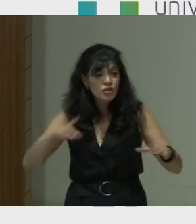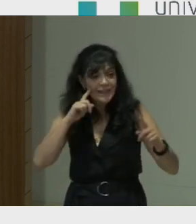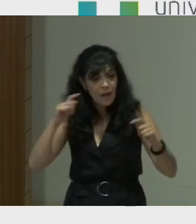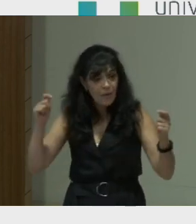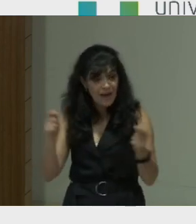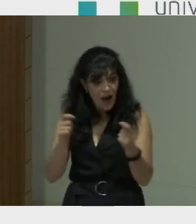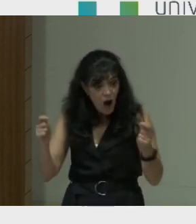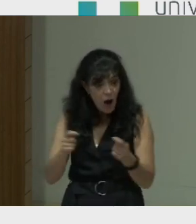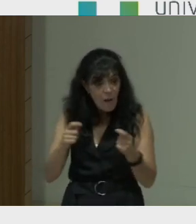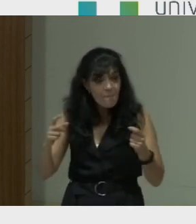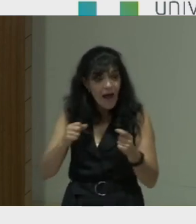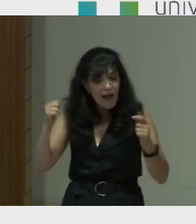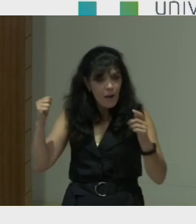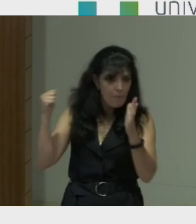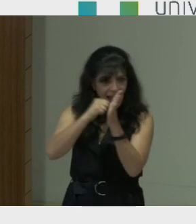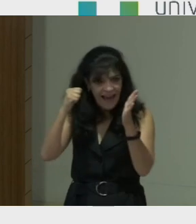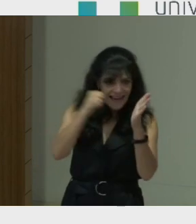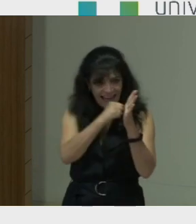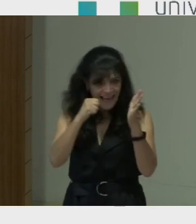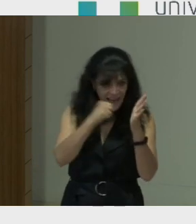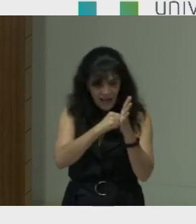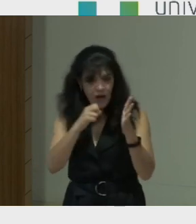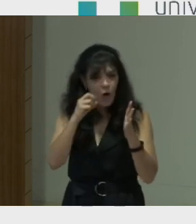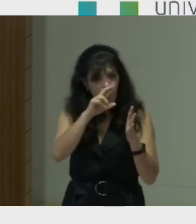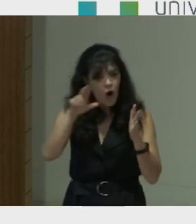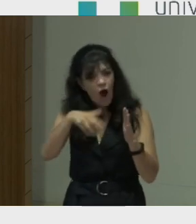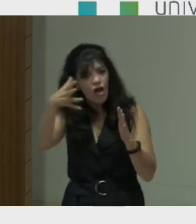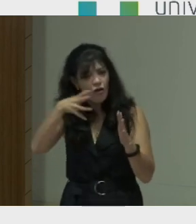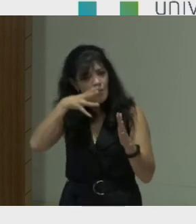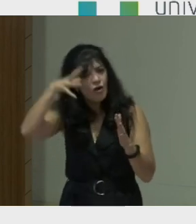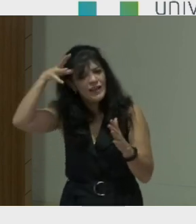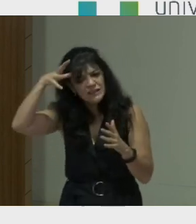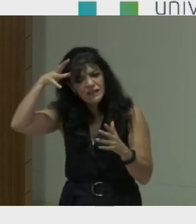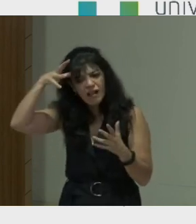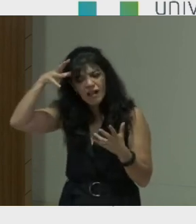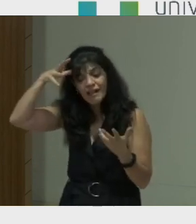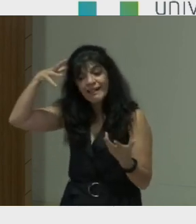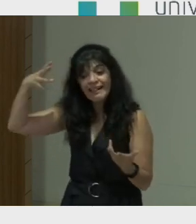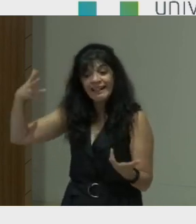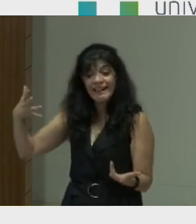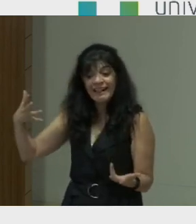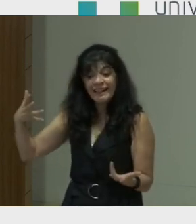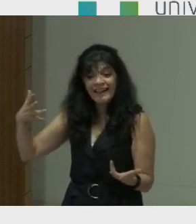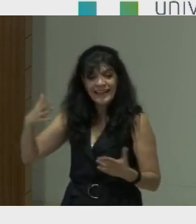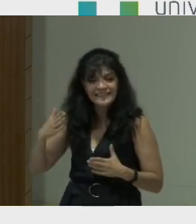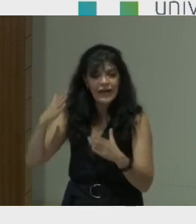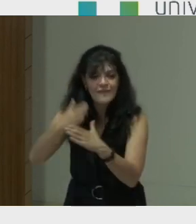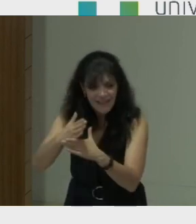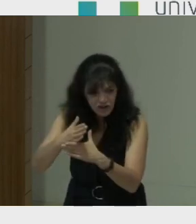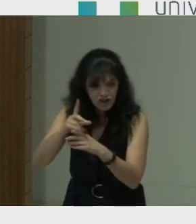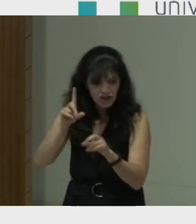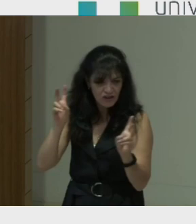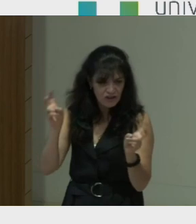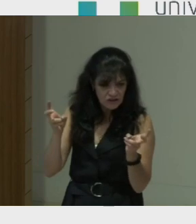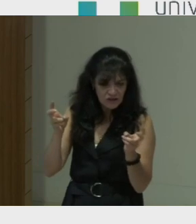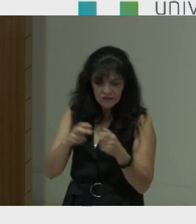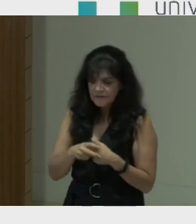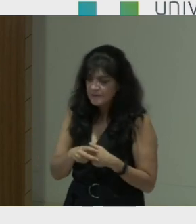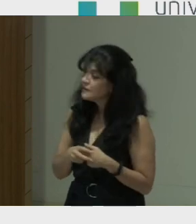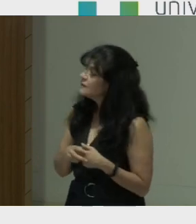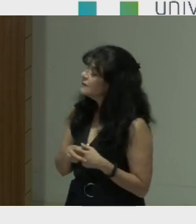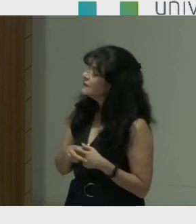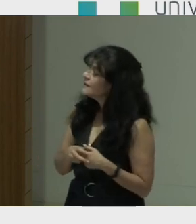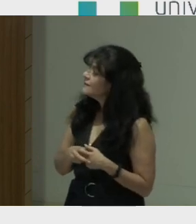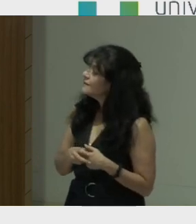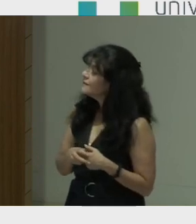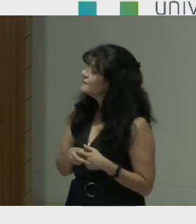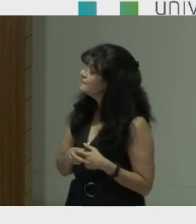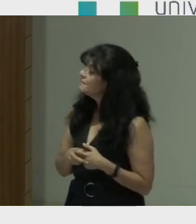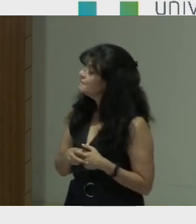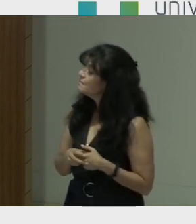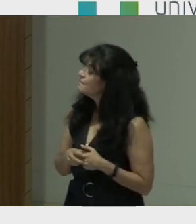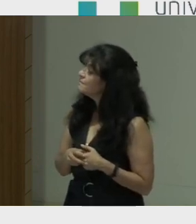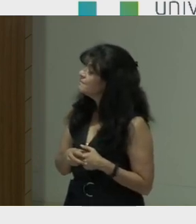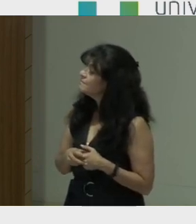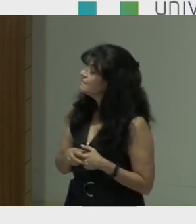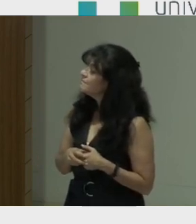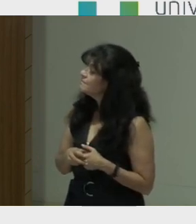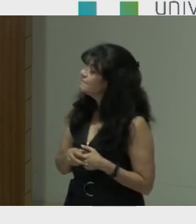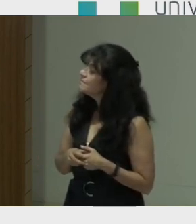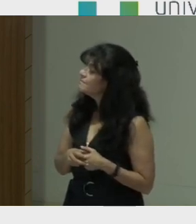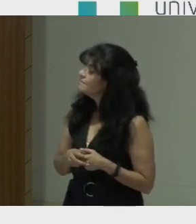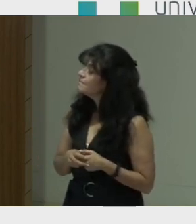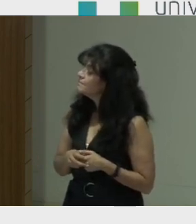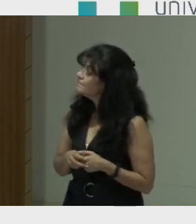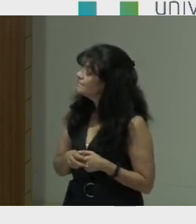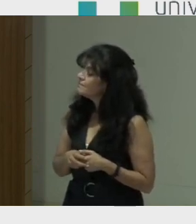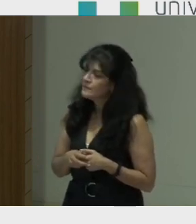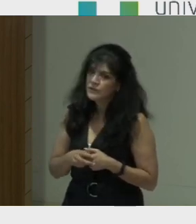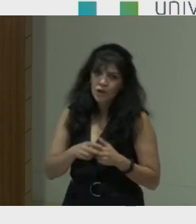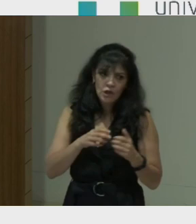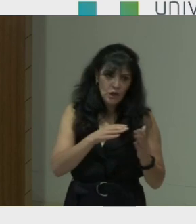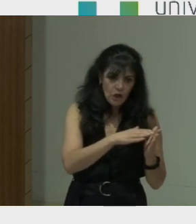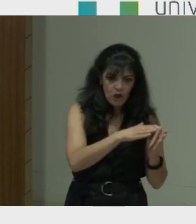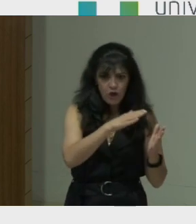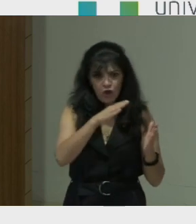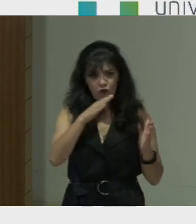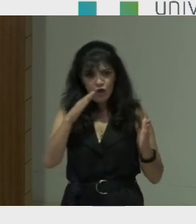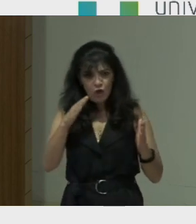or other parental interventions, they end up with a huge restriction of participation